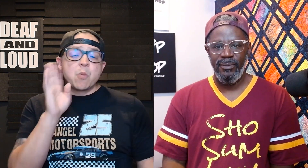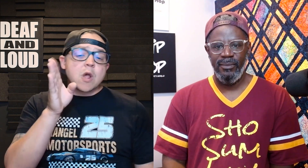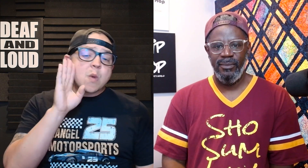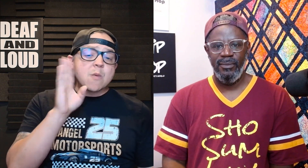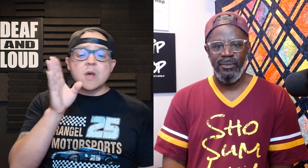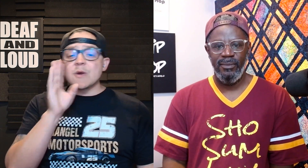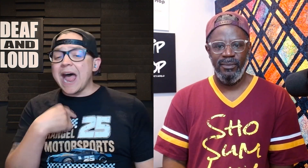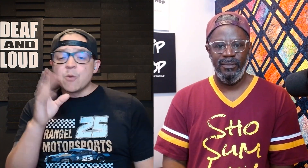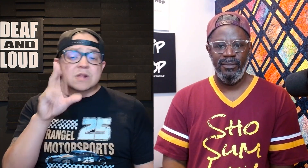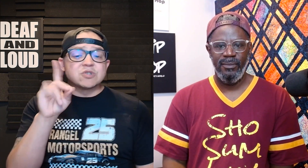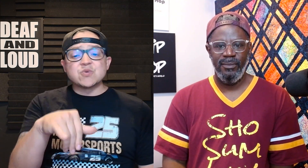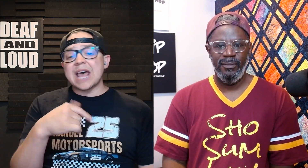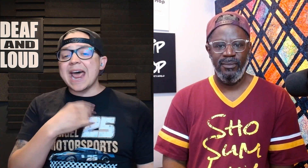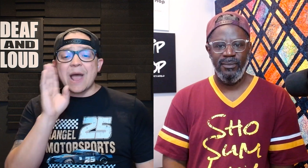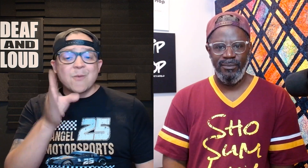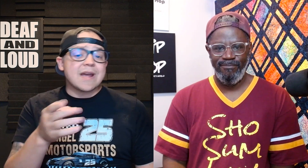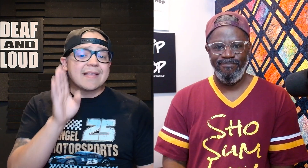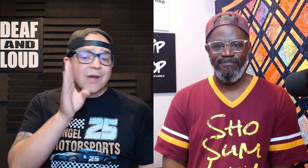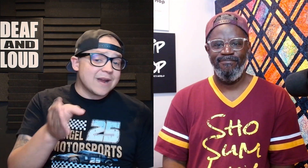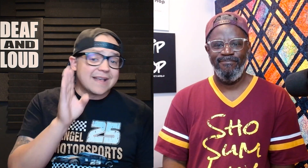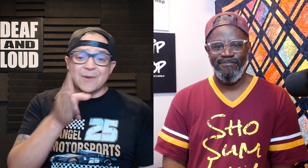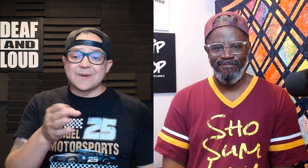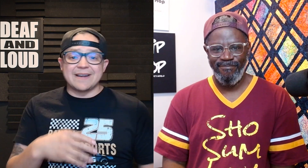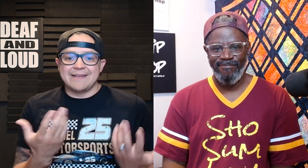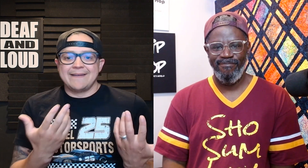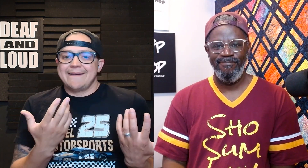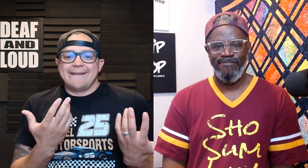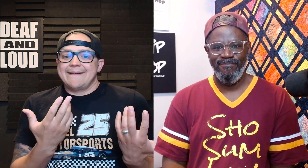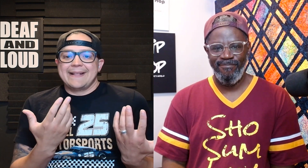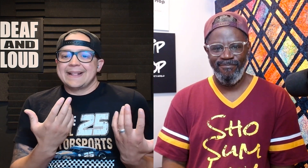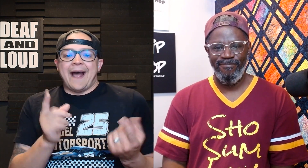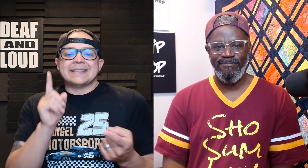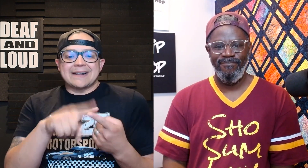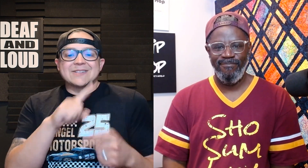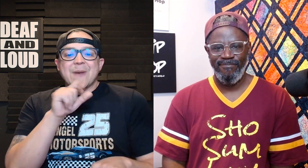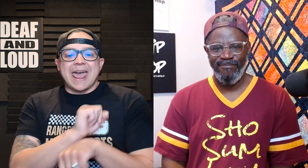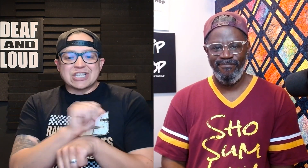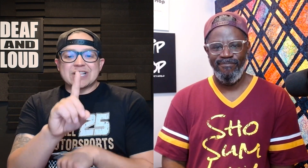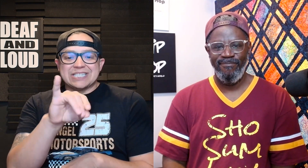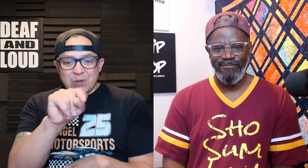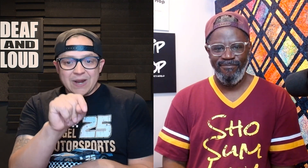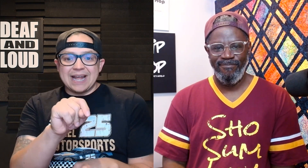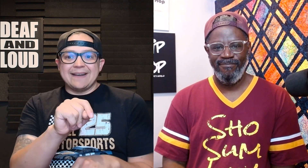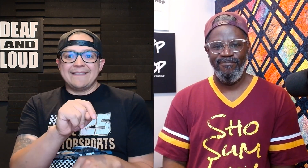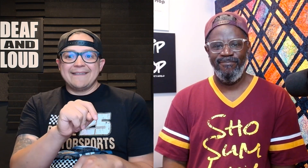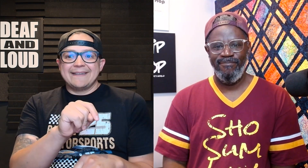"Will, will, will, I will do that. I will, I will, I will." Until you actually do it,